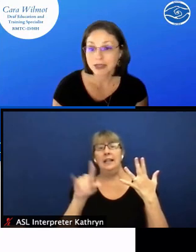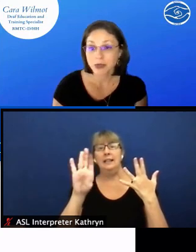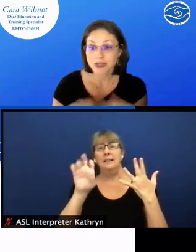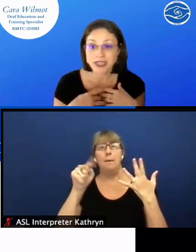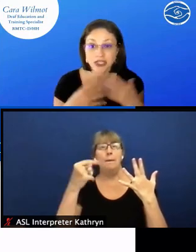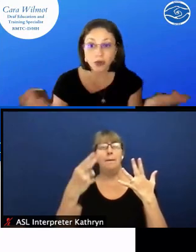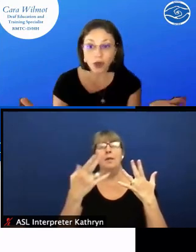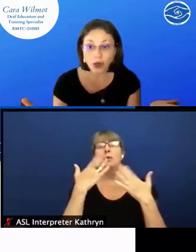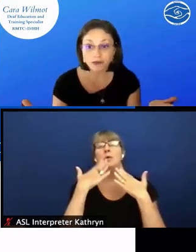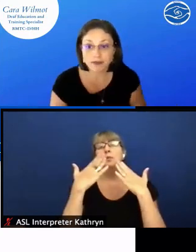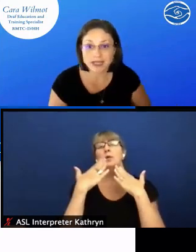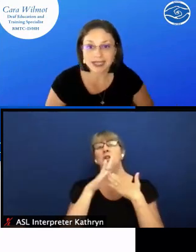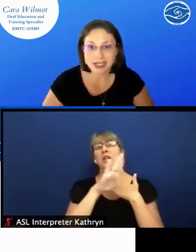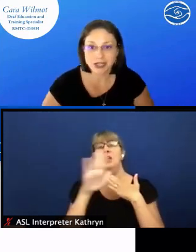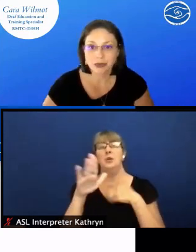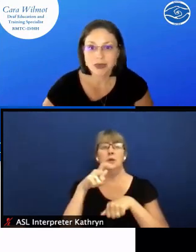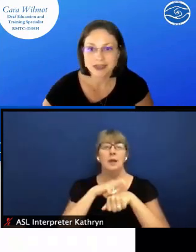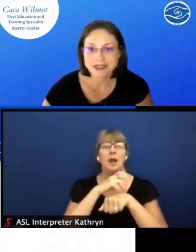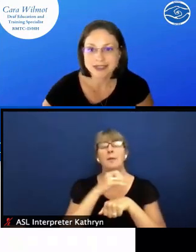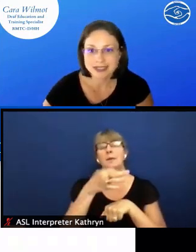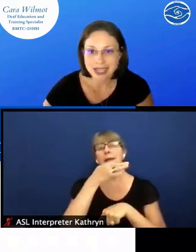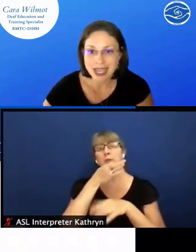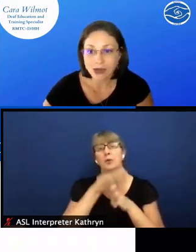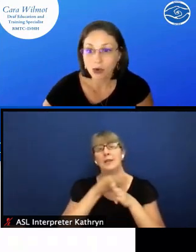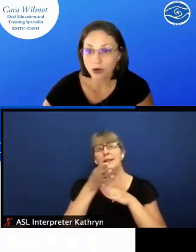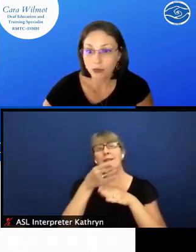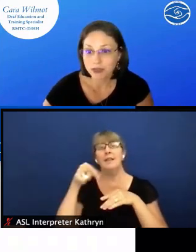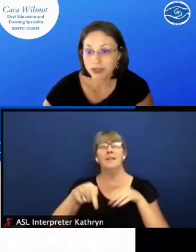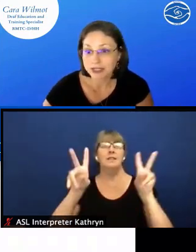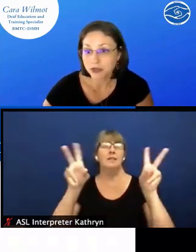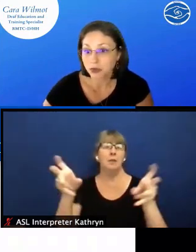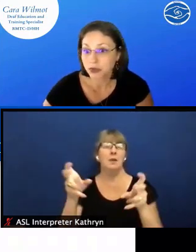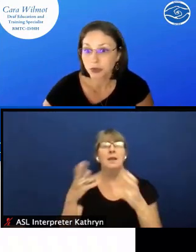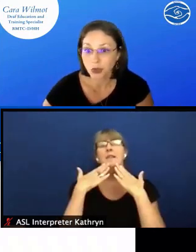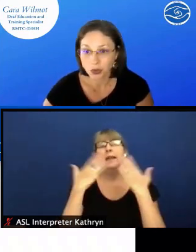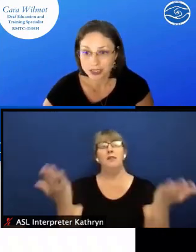We thank you all for being here with us today or with us through the recordings